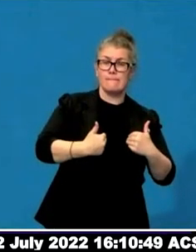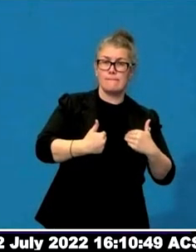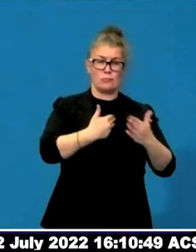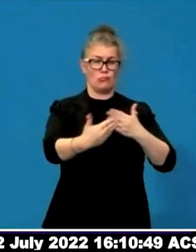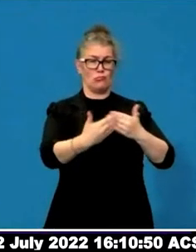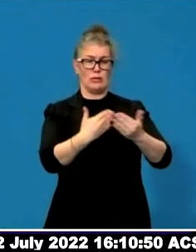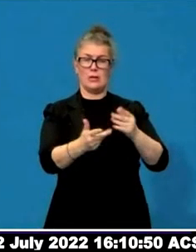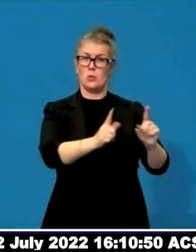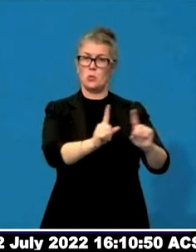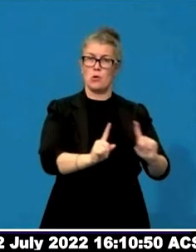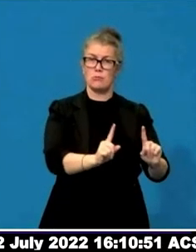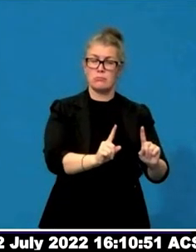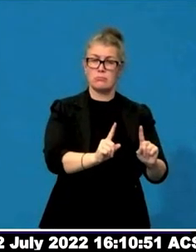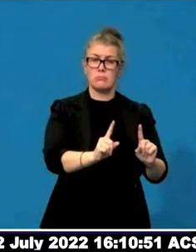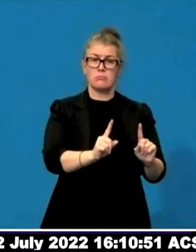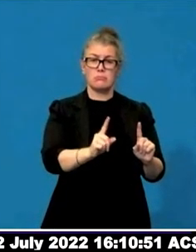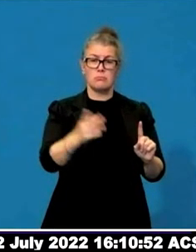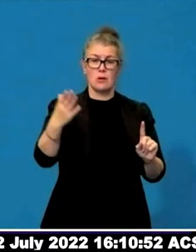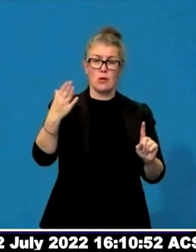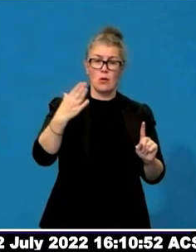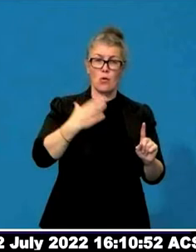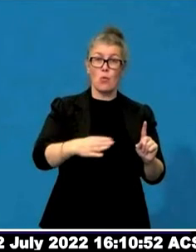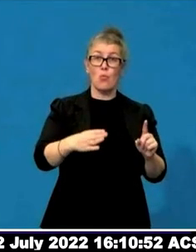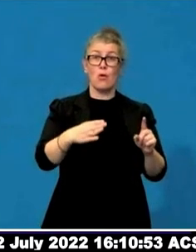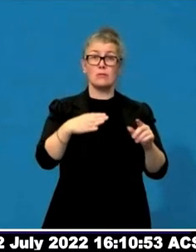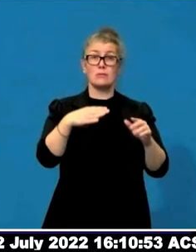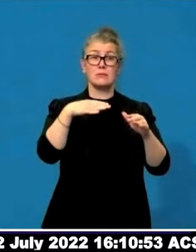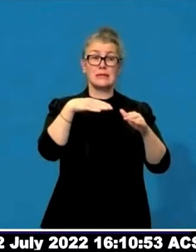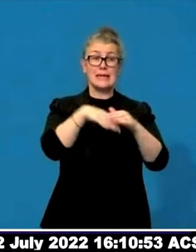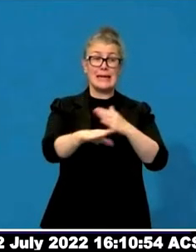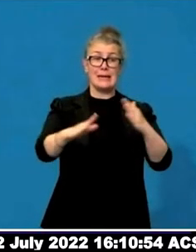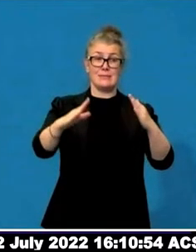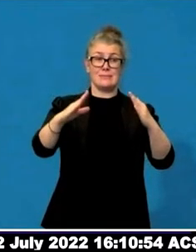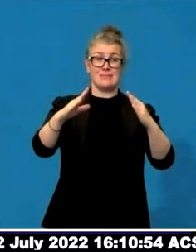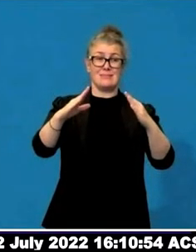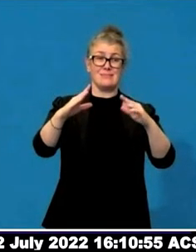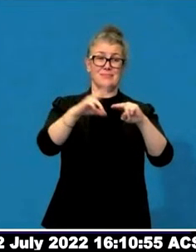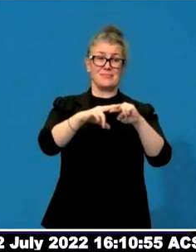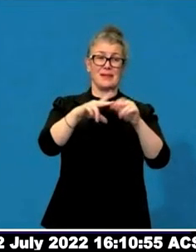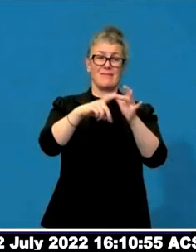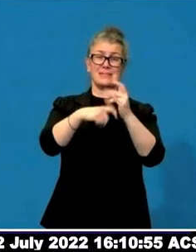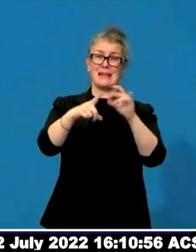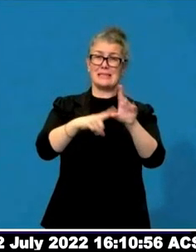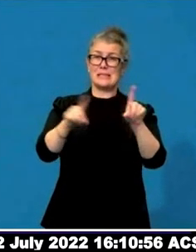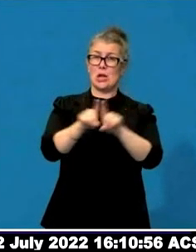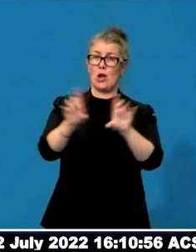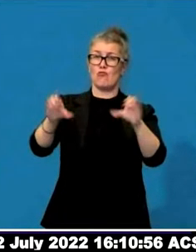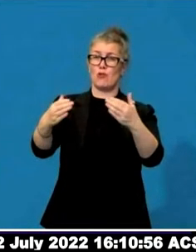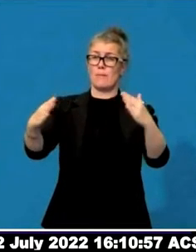If he wants to be in a facility with others or living at home with family.